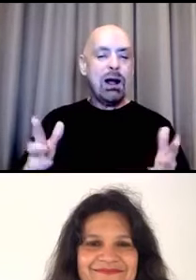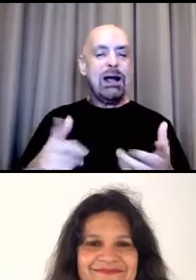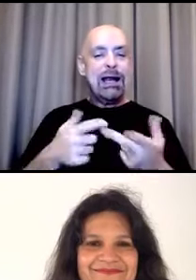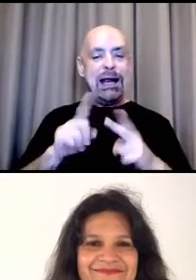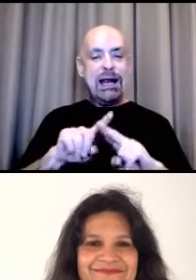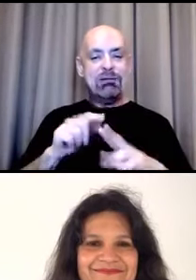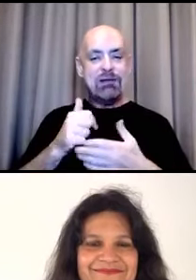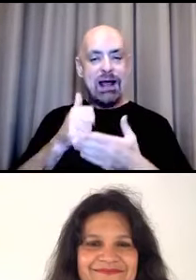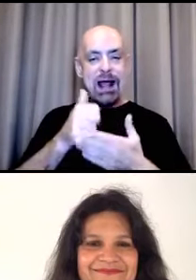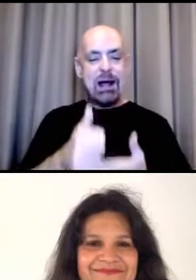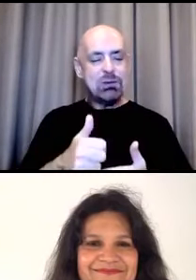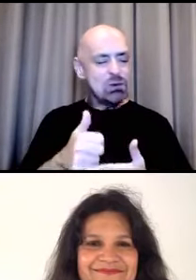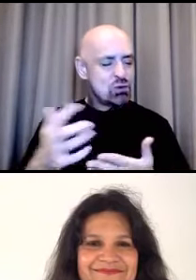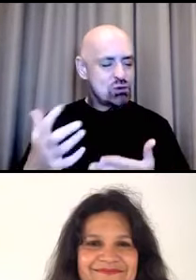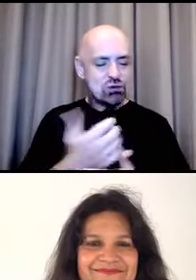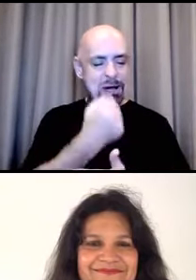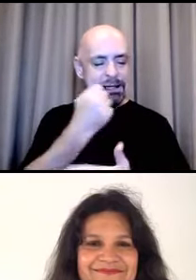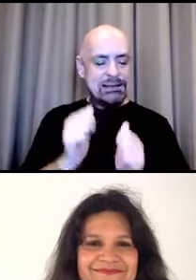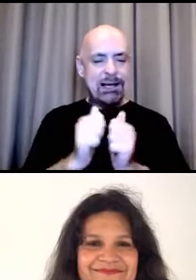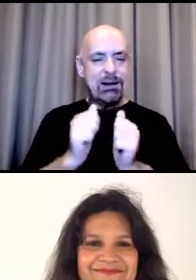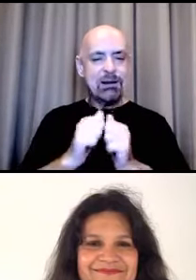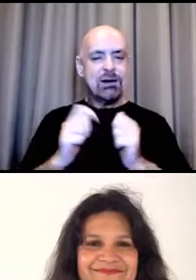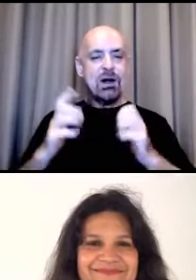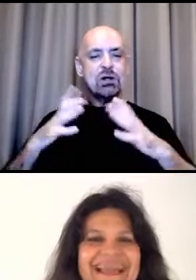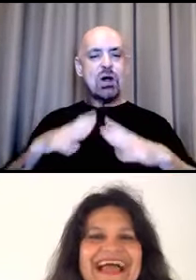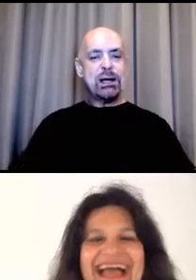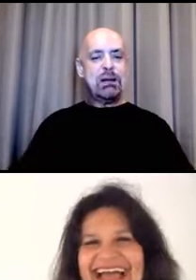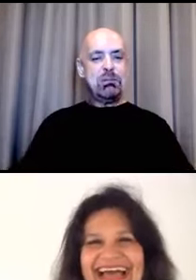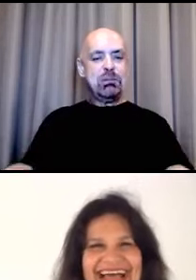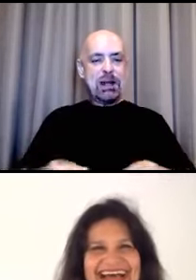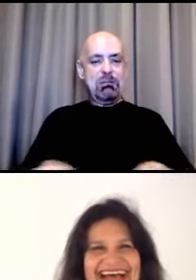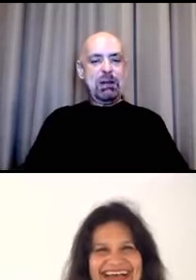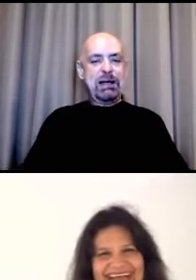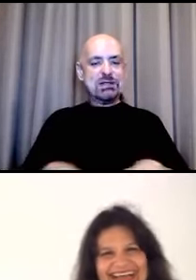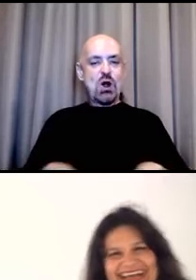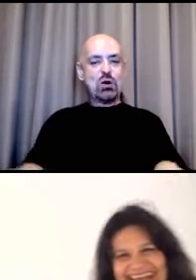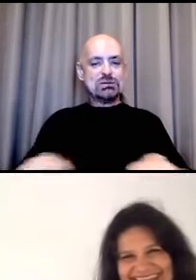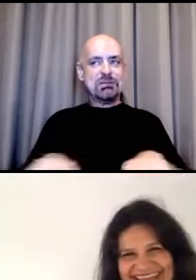Communist party was trying to achieve a deal with the Germans at the time